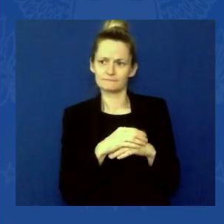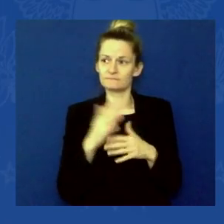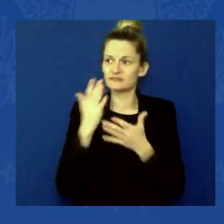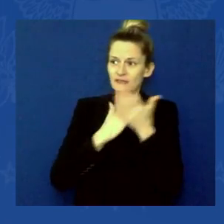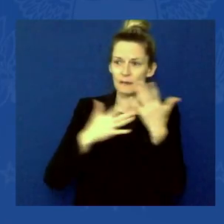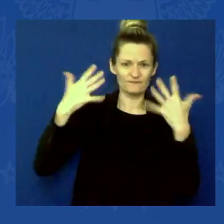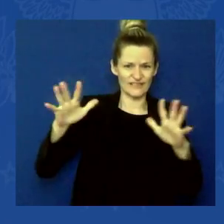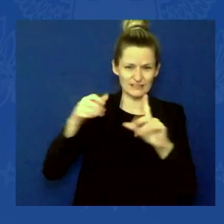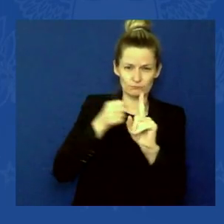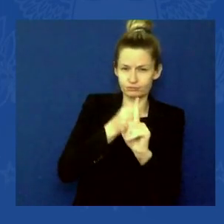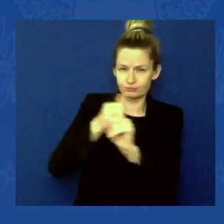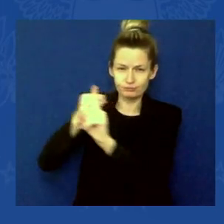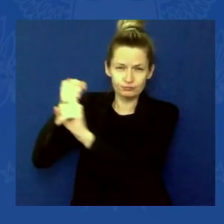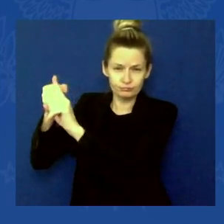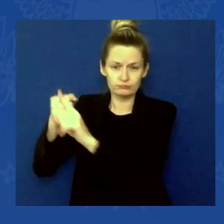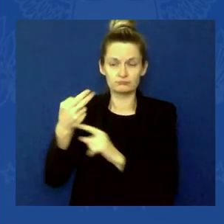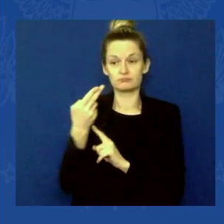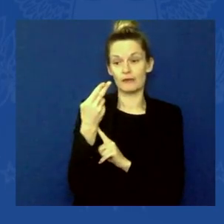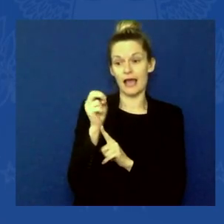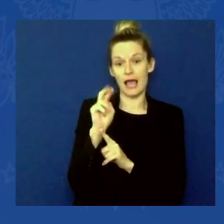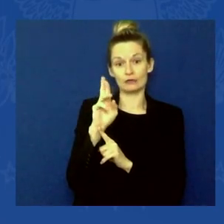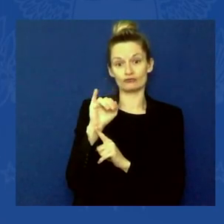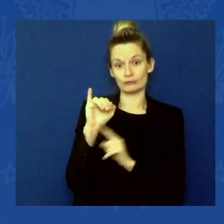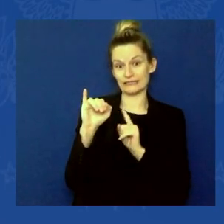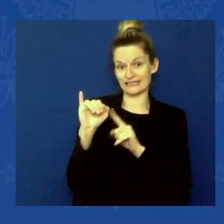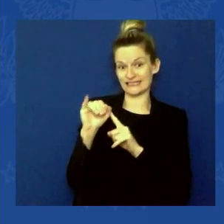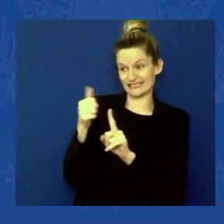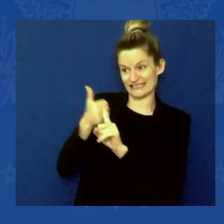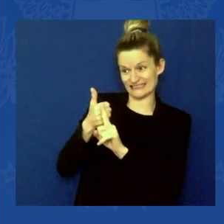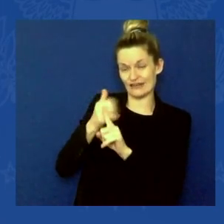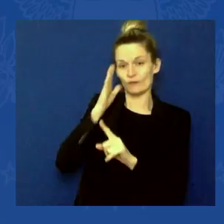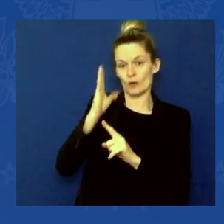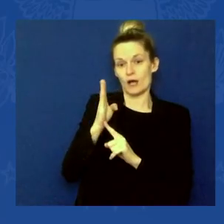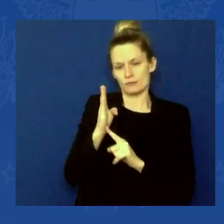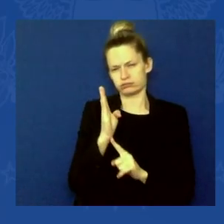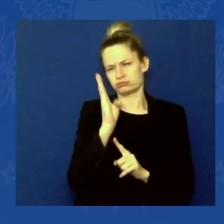so it is important to monitor it closely and be prepared in your home and your community.